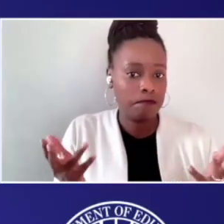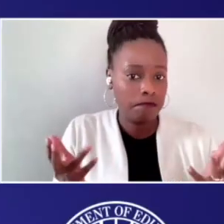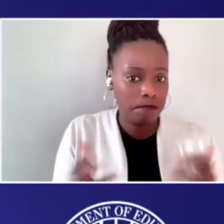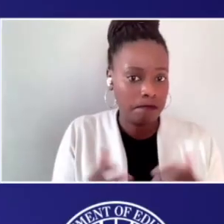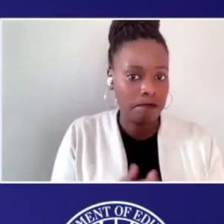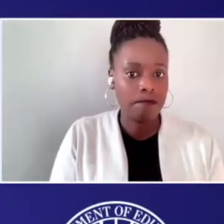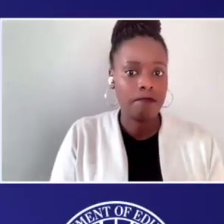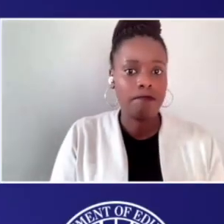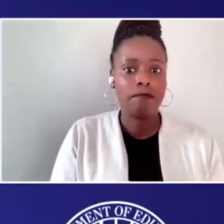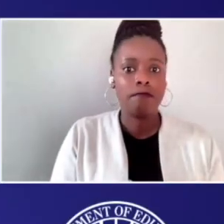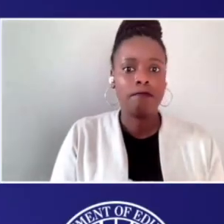Alex Ricci?